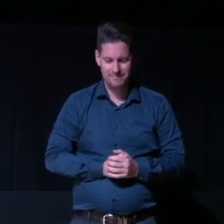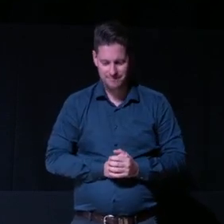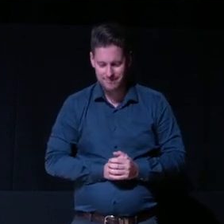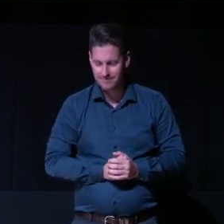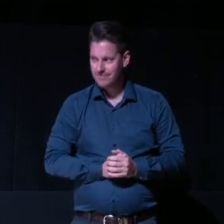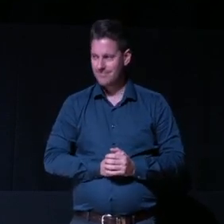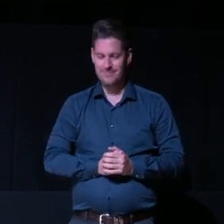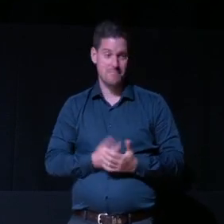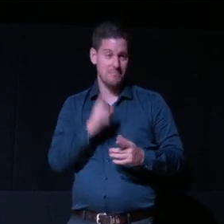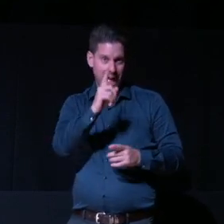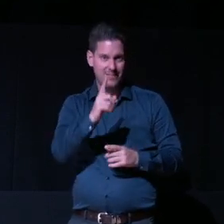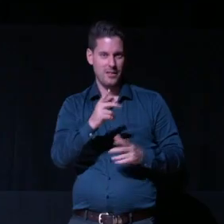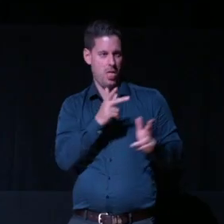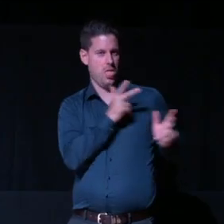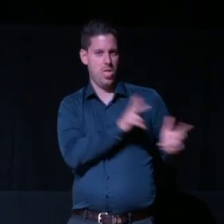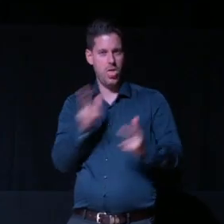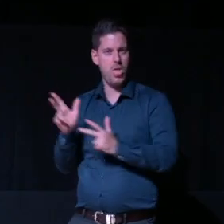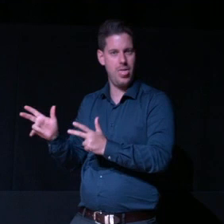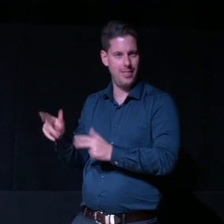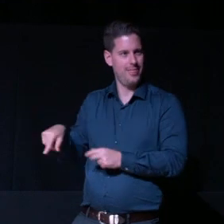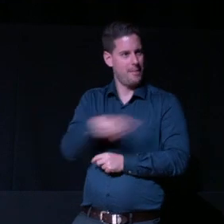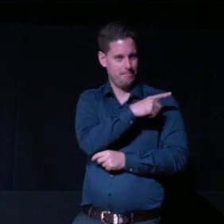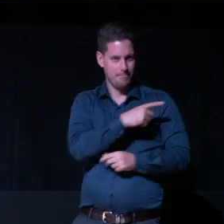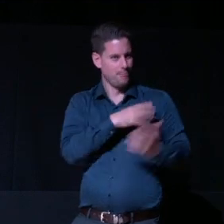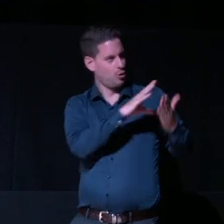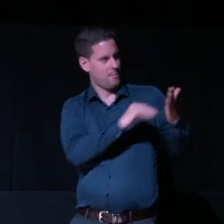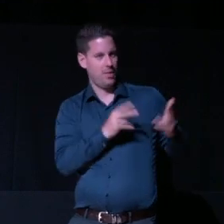the guys who I was on line-up with. But that does bring us